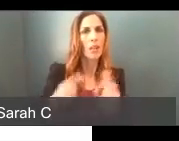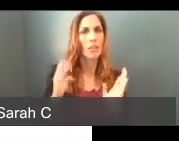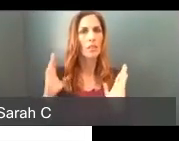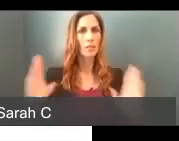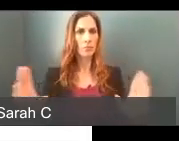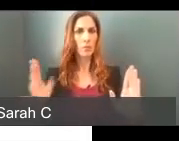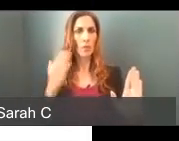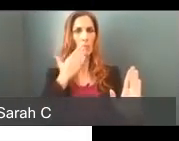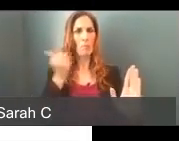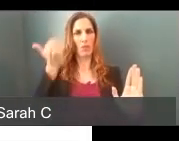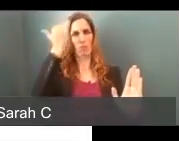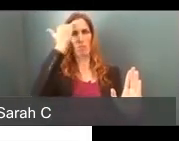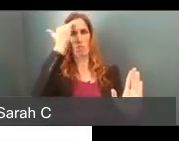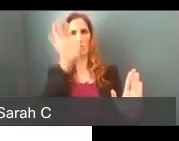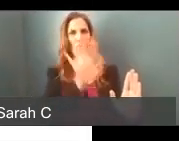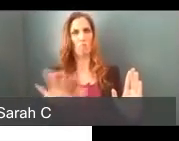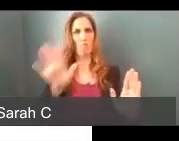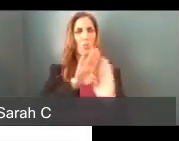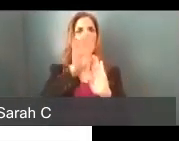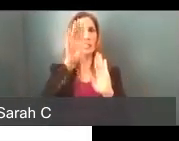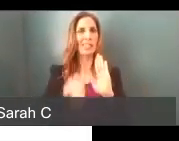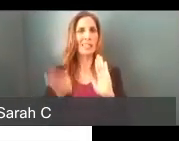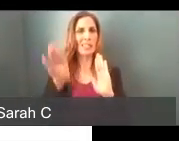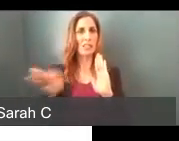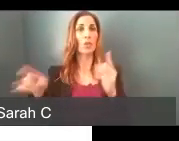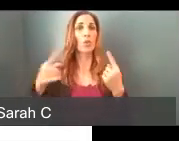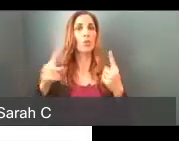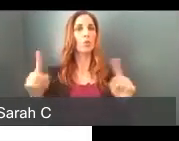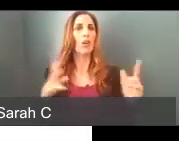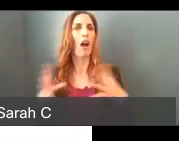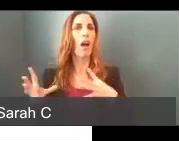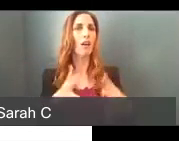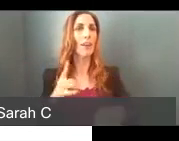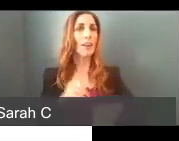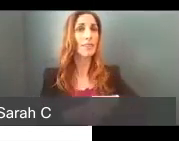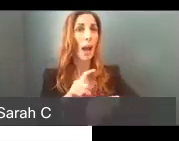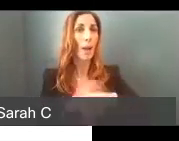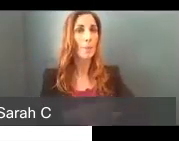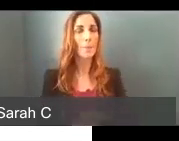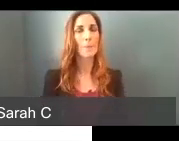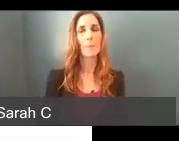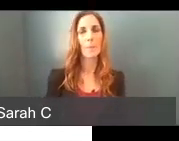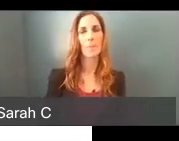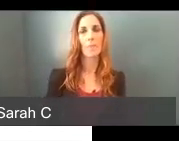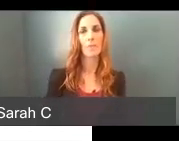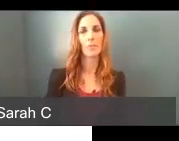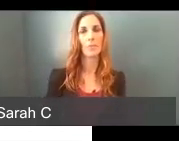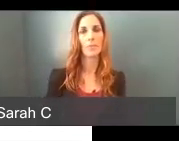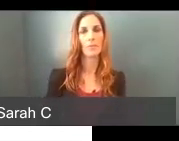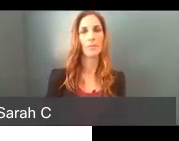have ebbed and flowed through the holiday season. Certainly the holidays just had an enormous impact